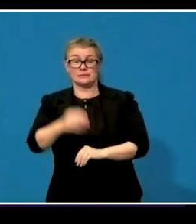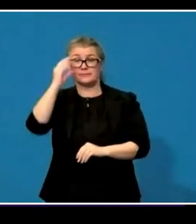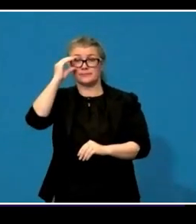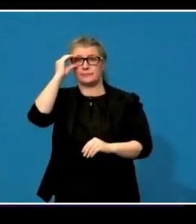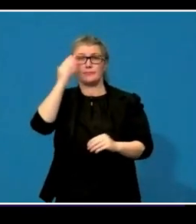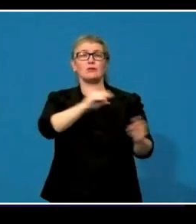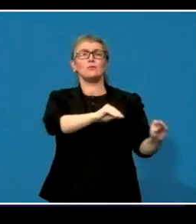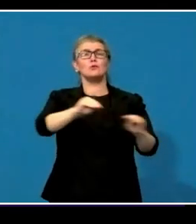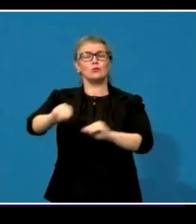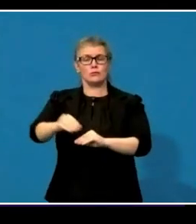Families, it was a two-year order.